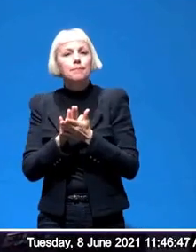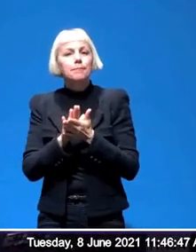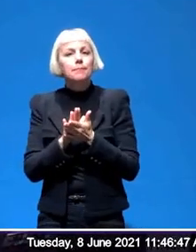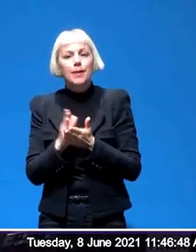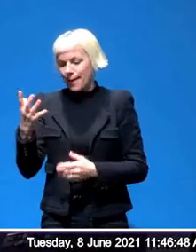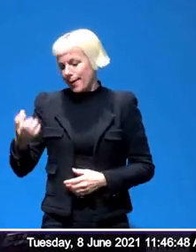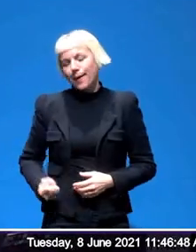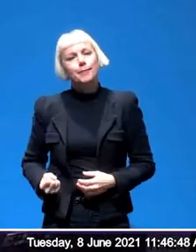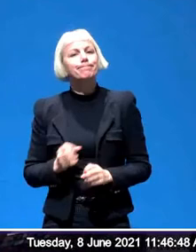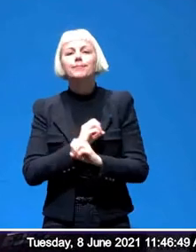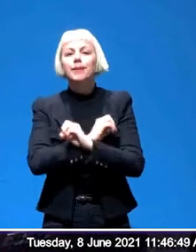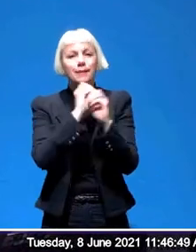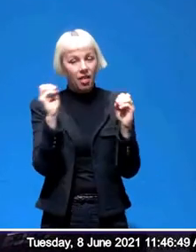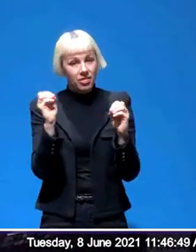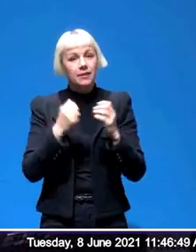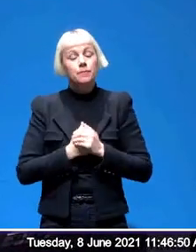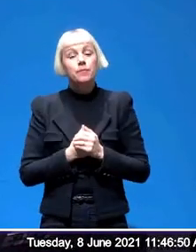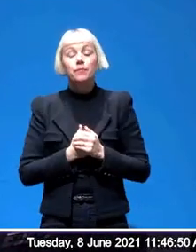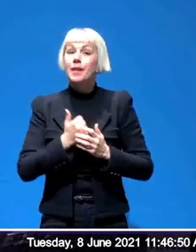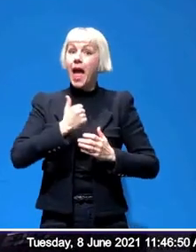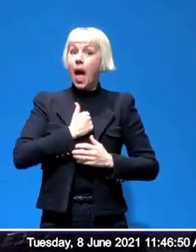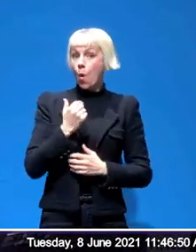Graham and I had to move out of the master bedroom to renovate it